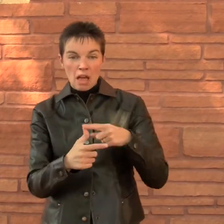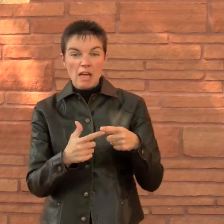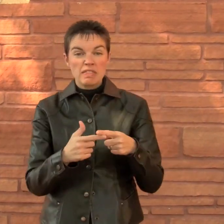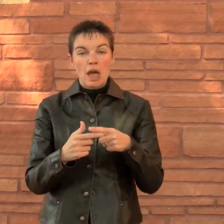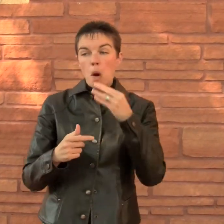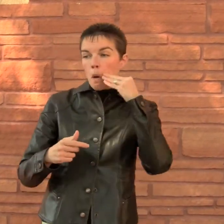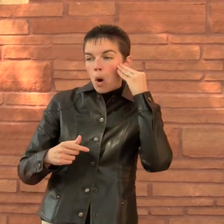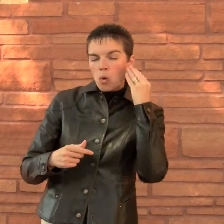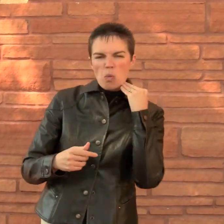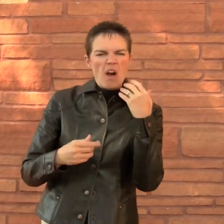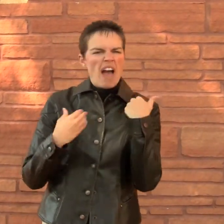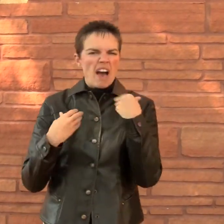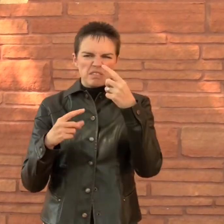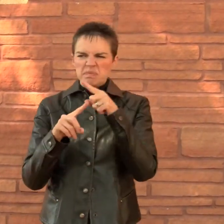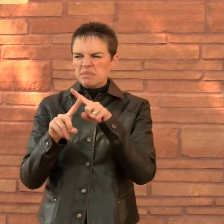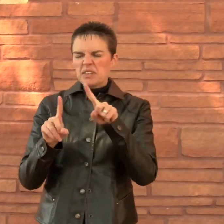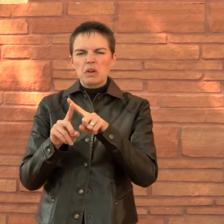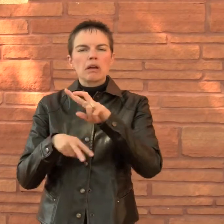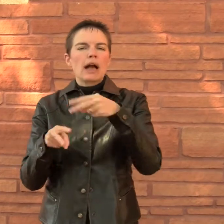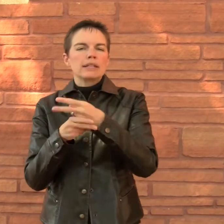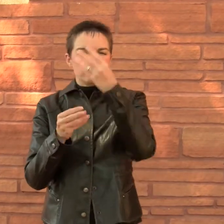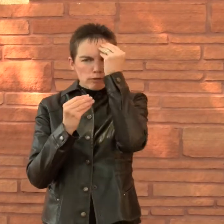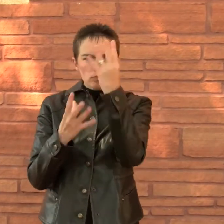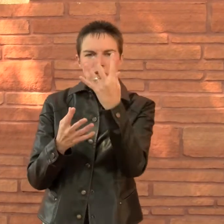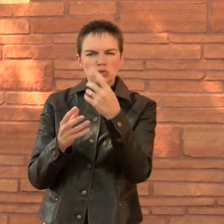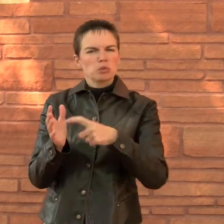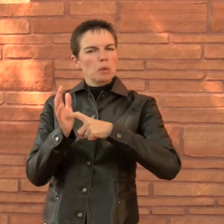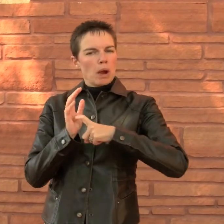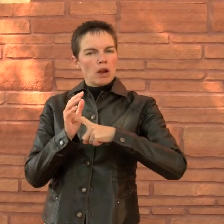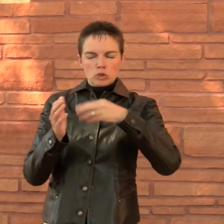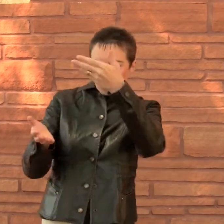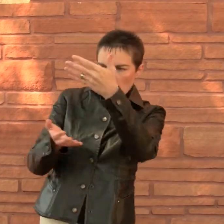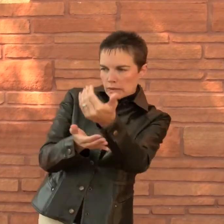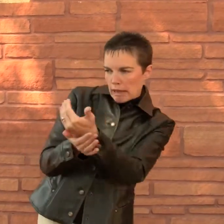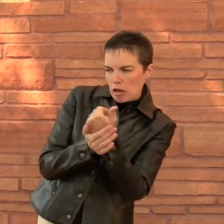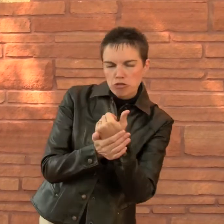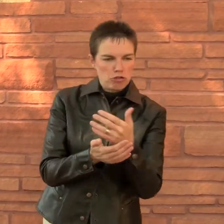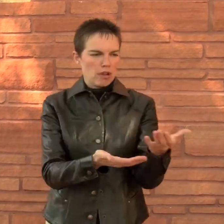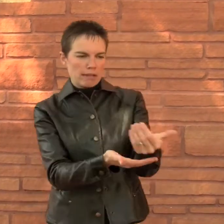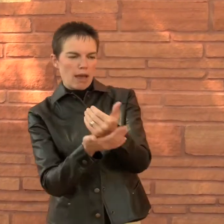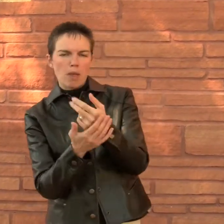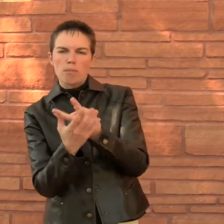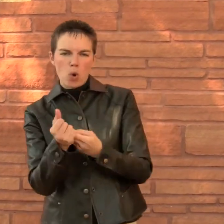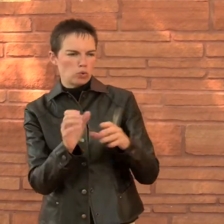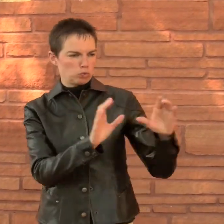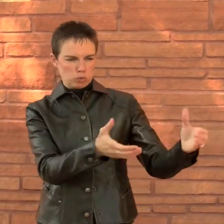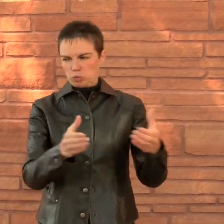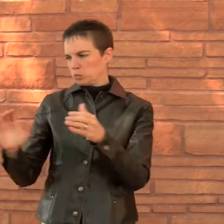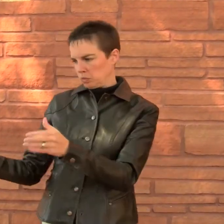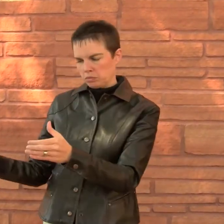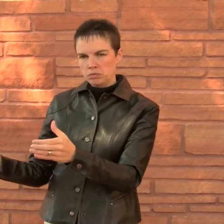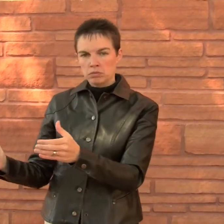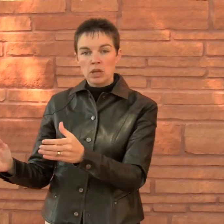Then, depending on the mediation, you will need to gather key information and prepare documents that will help you in mediation.